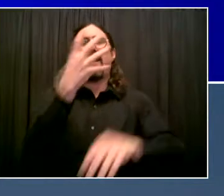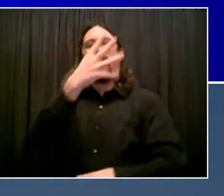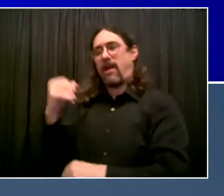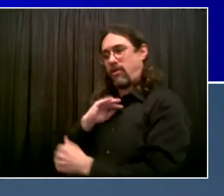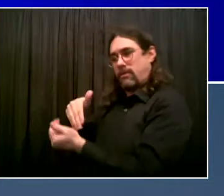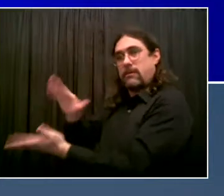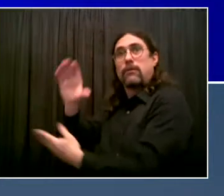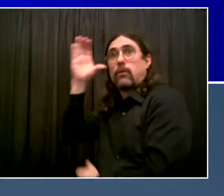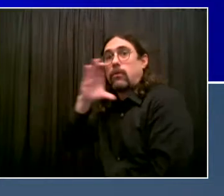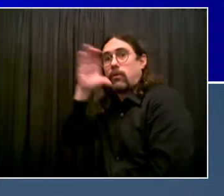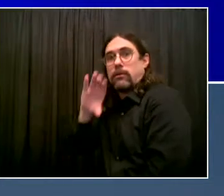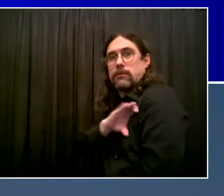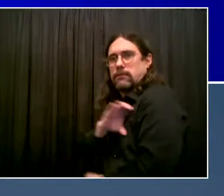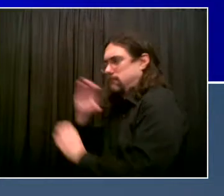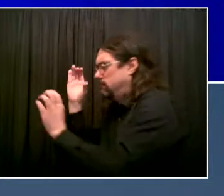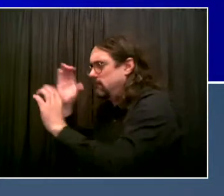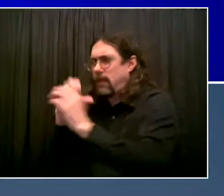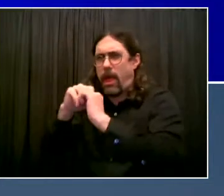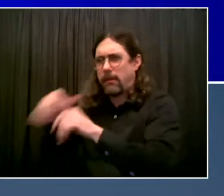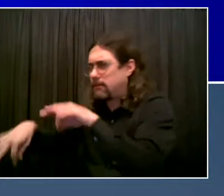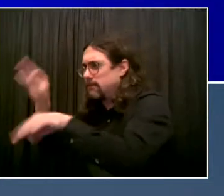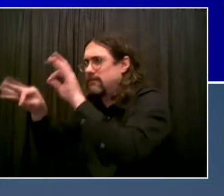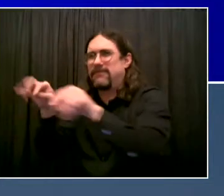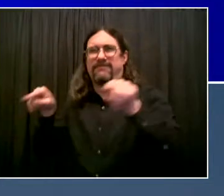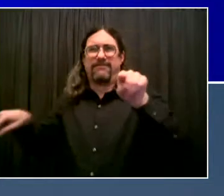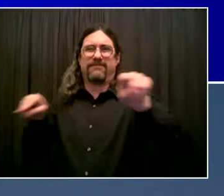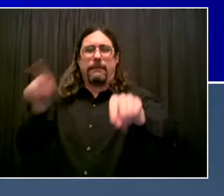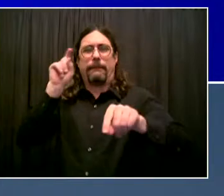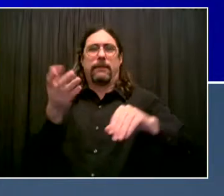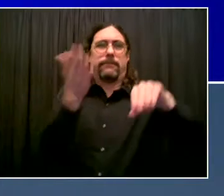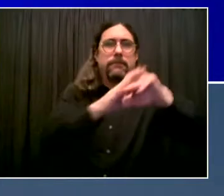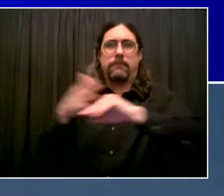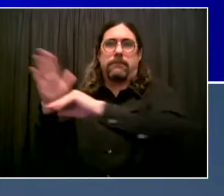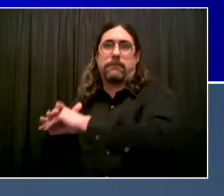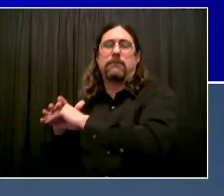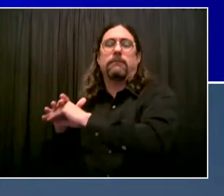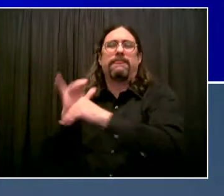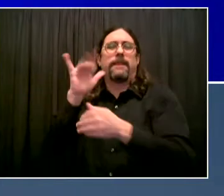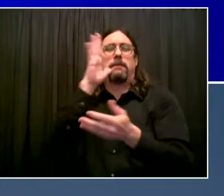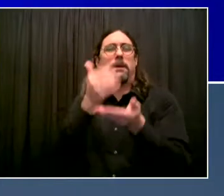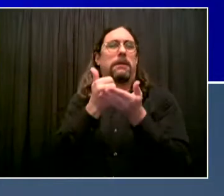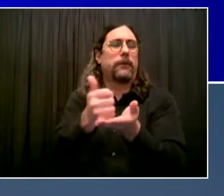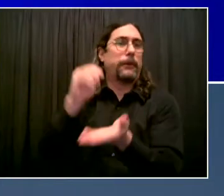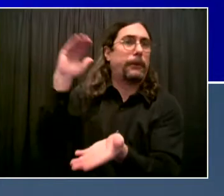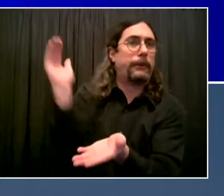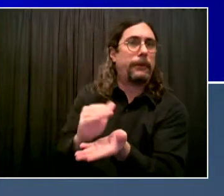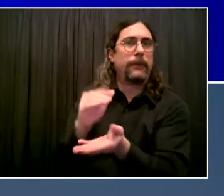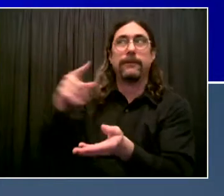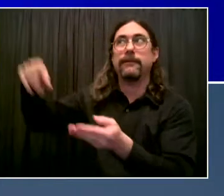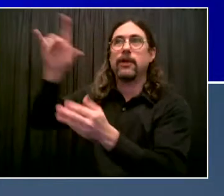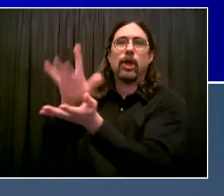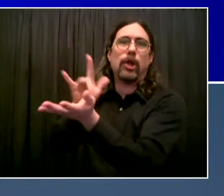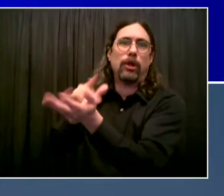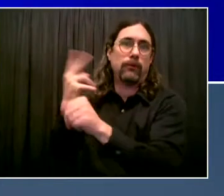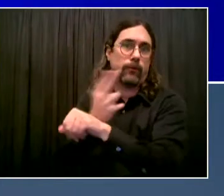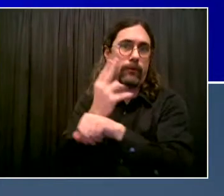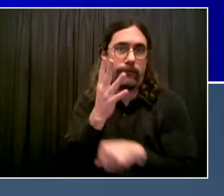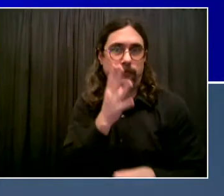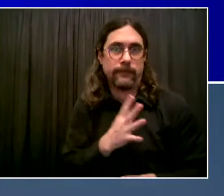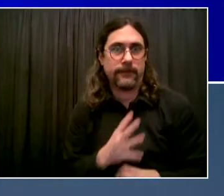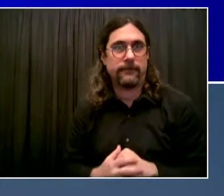GENDER-BASED